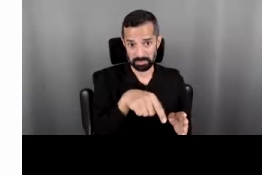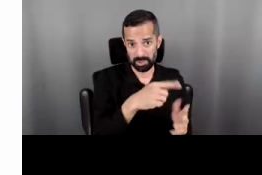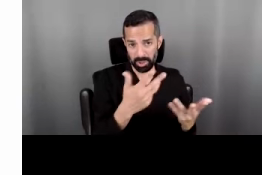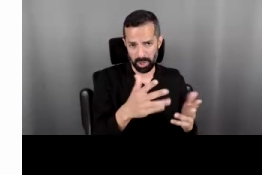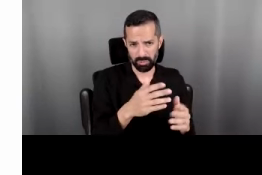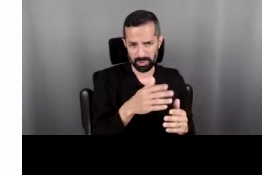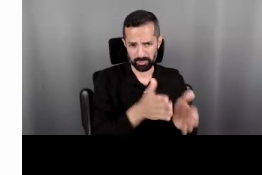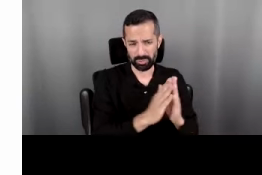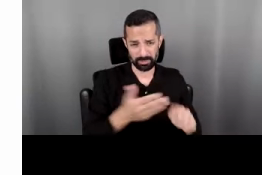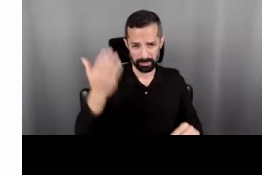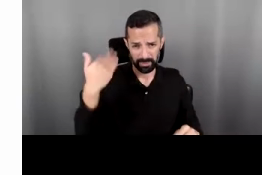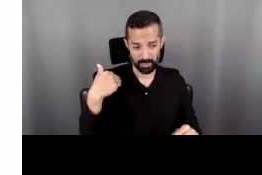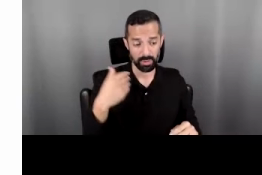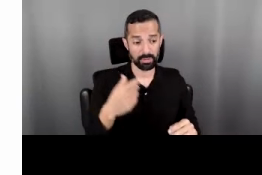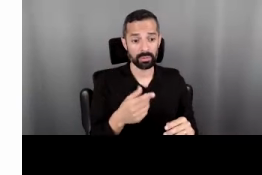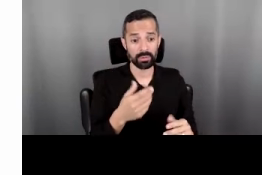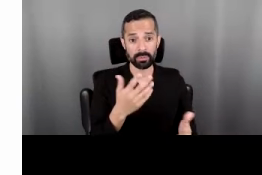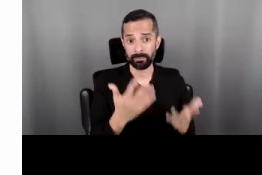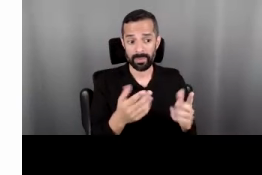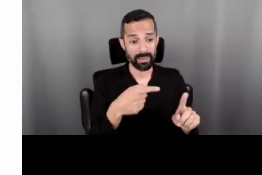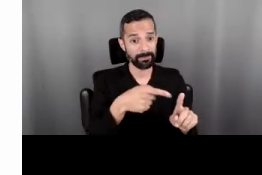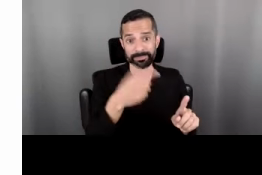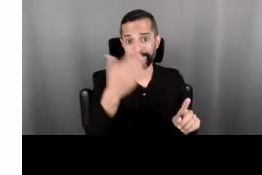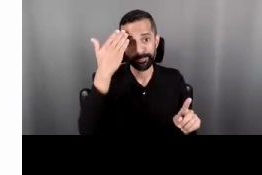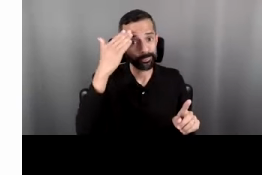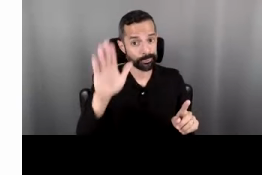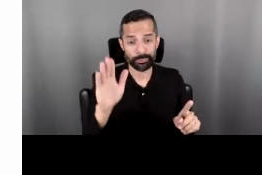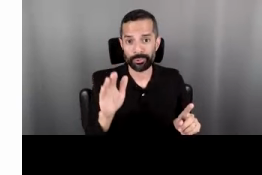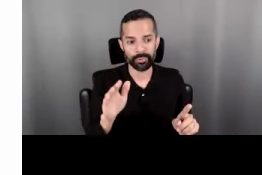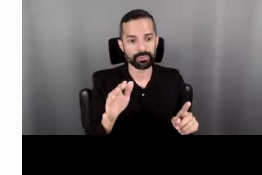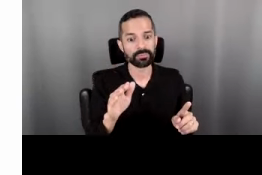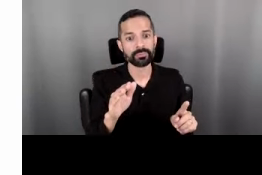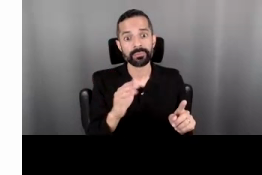might not be immediately aware of some other factors